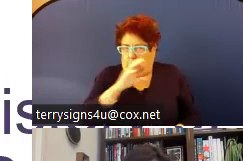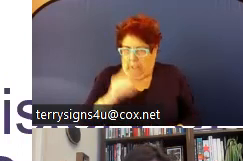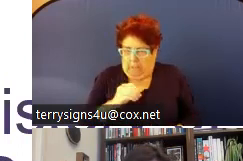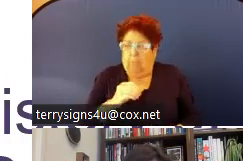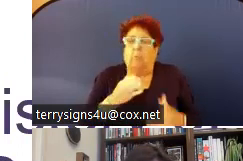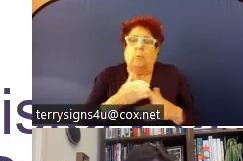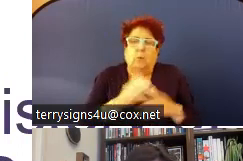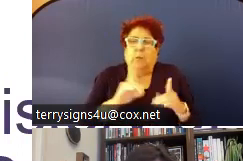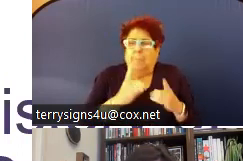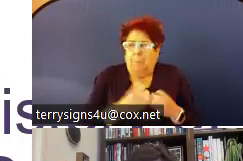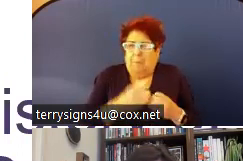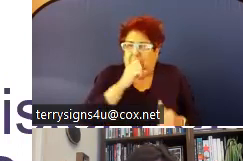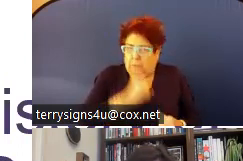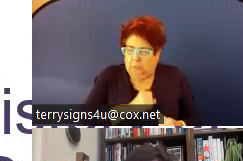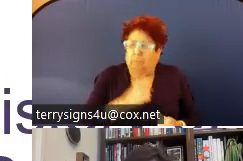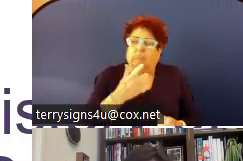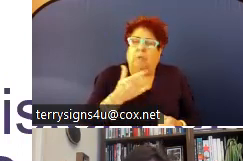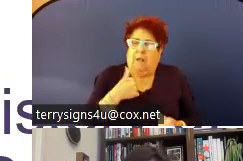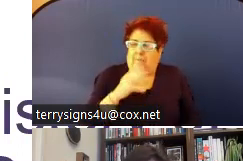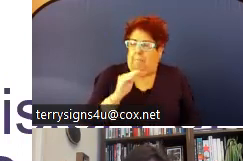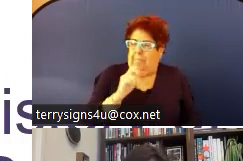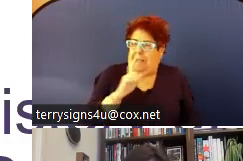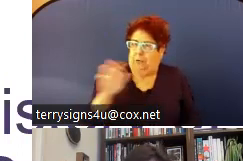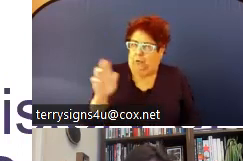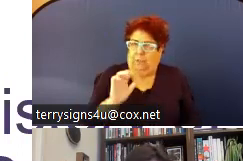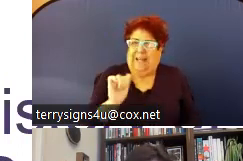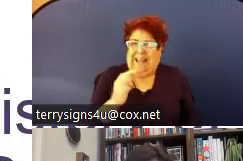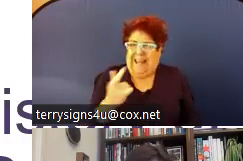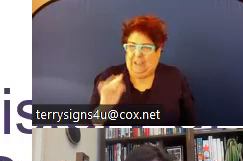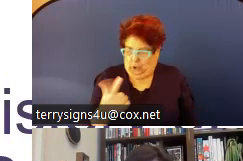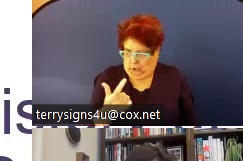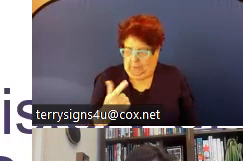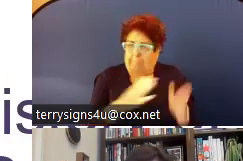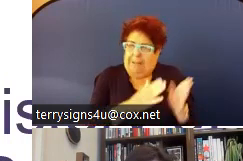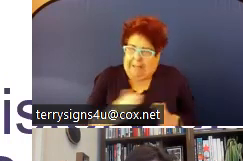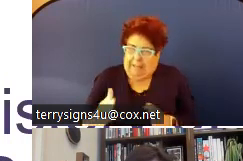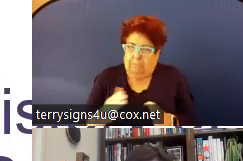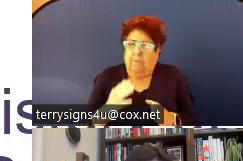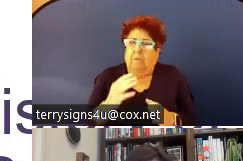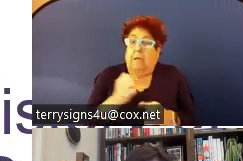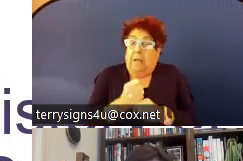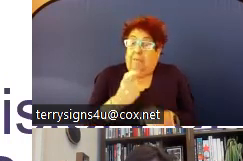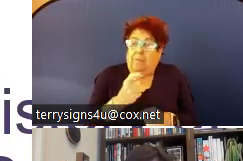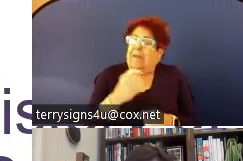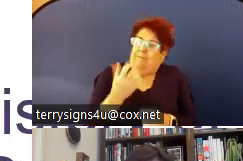aging plan developed every five years at a pretty robust community led initiative.